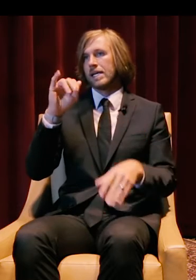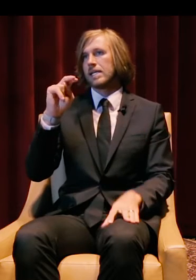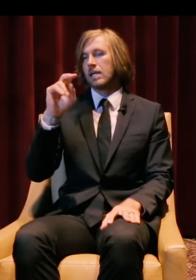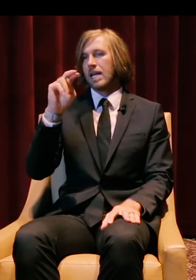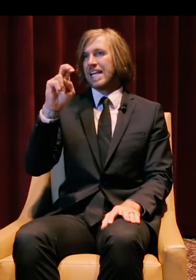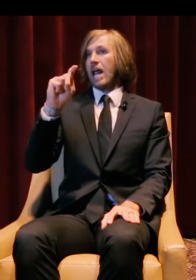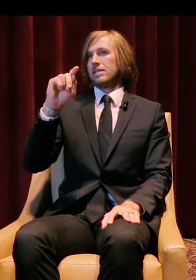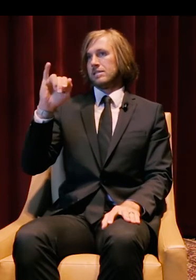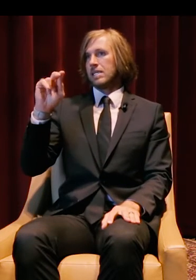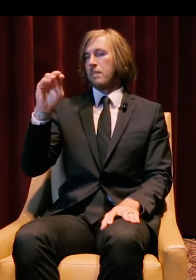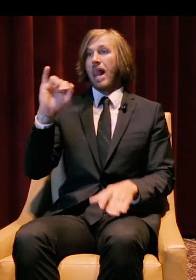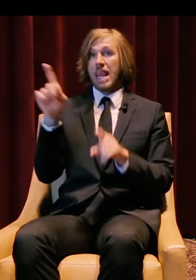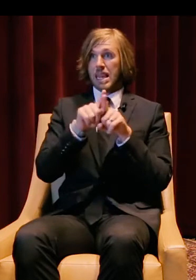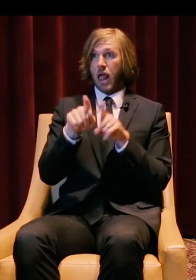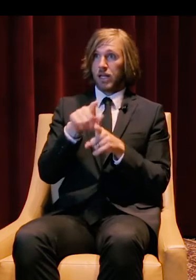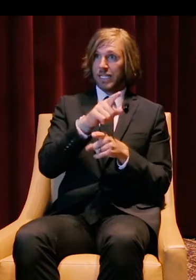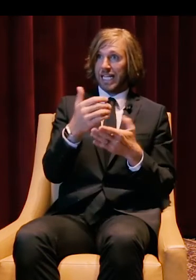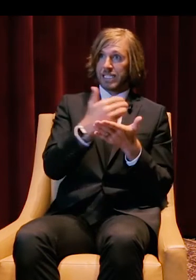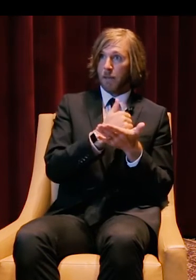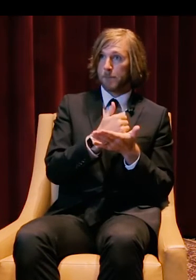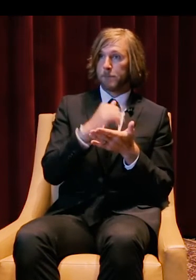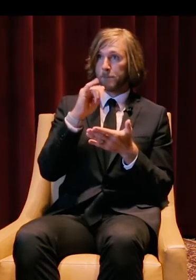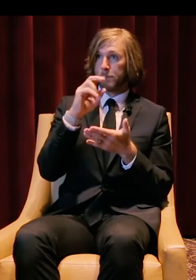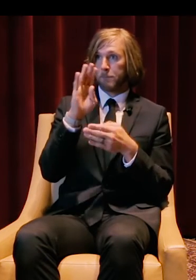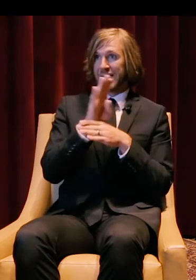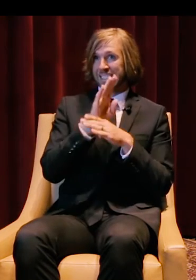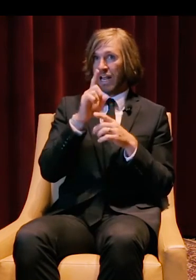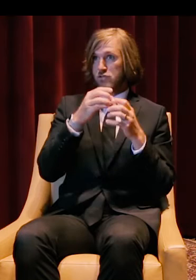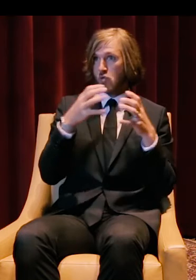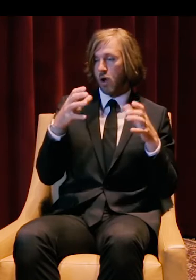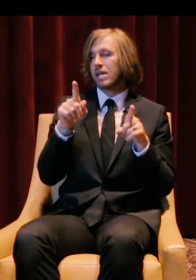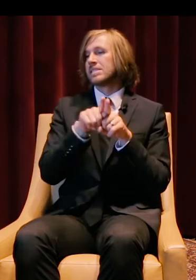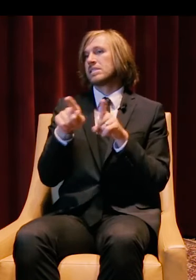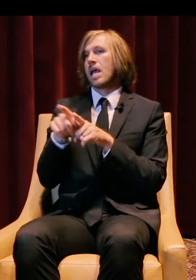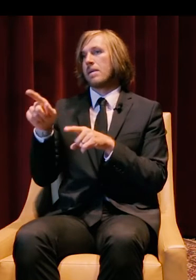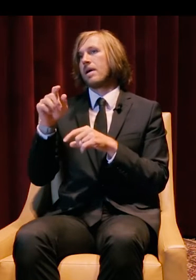Just like the income needs, or the business needs to grow, the net income needs to grow,